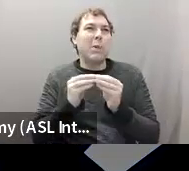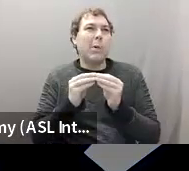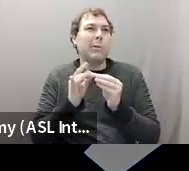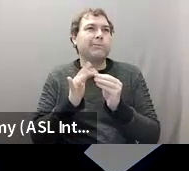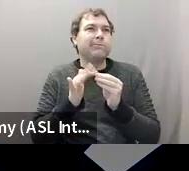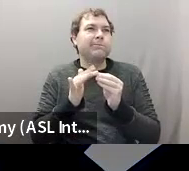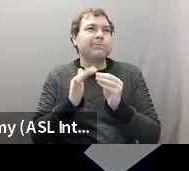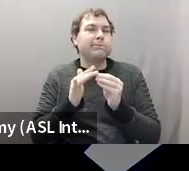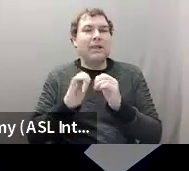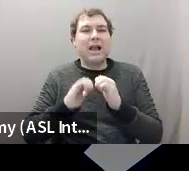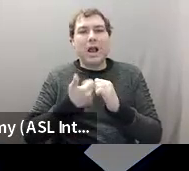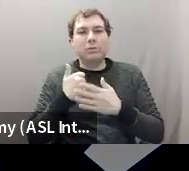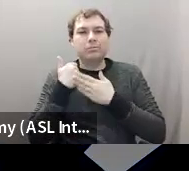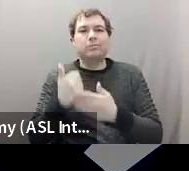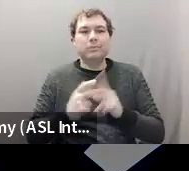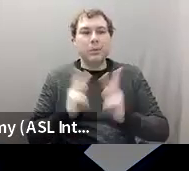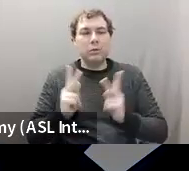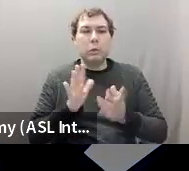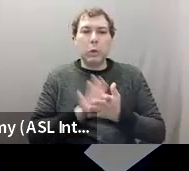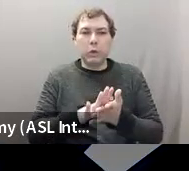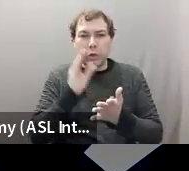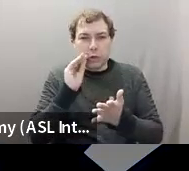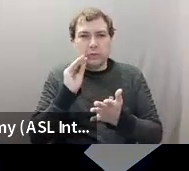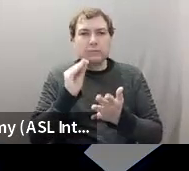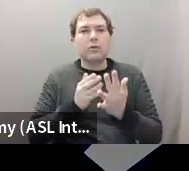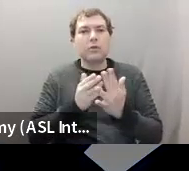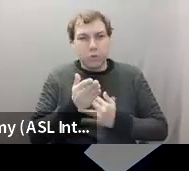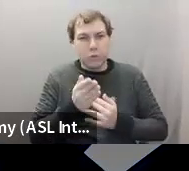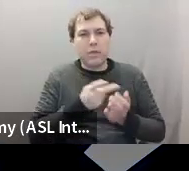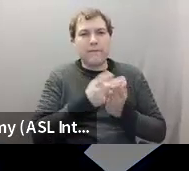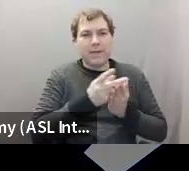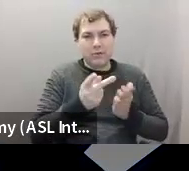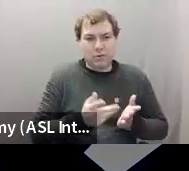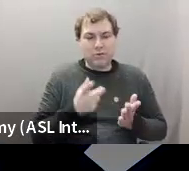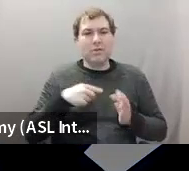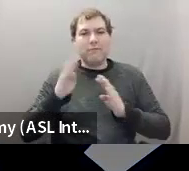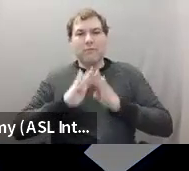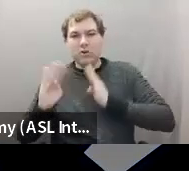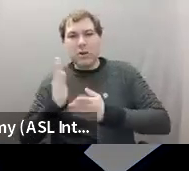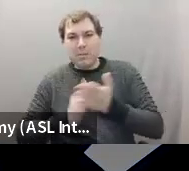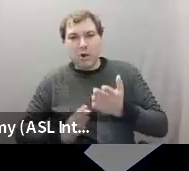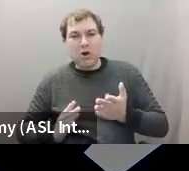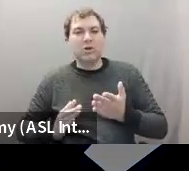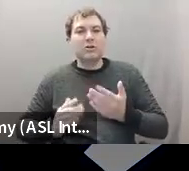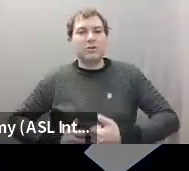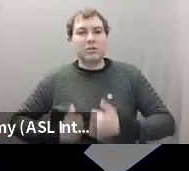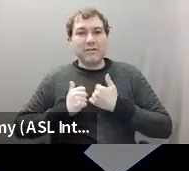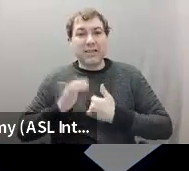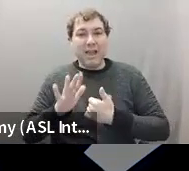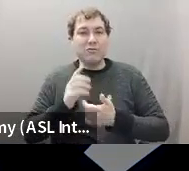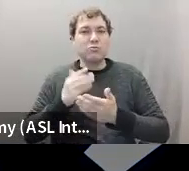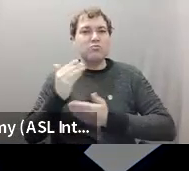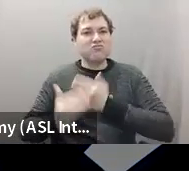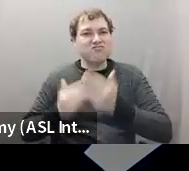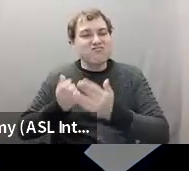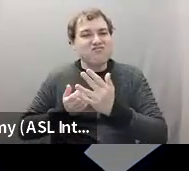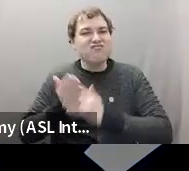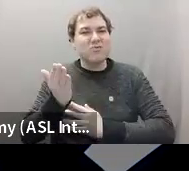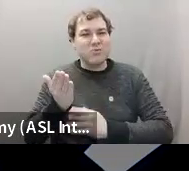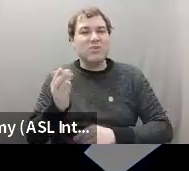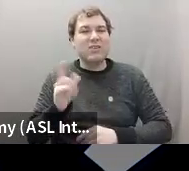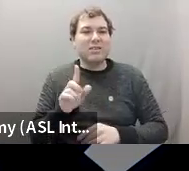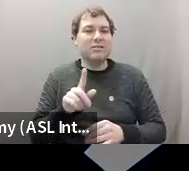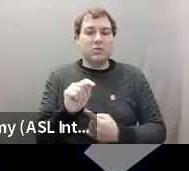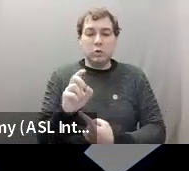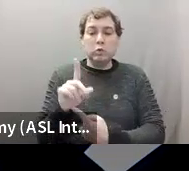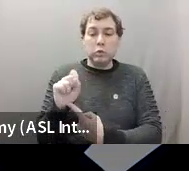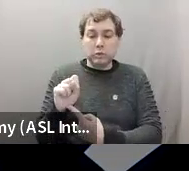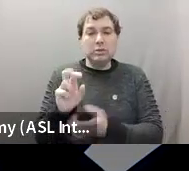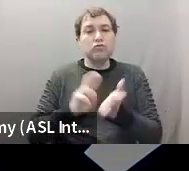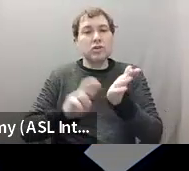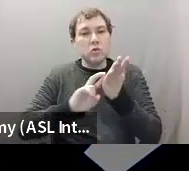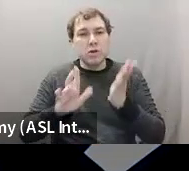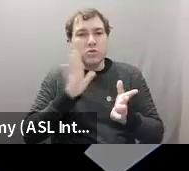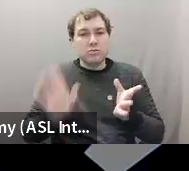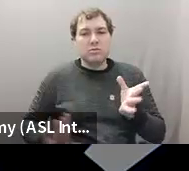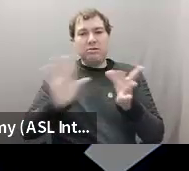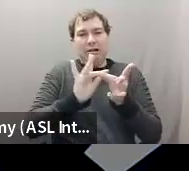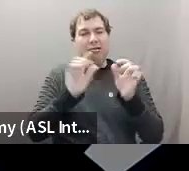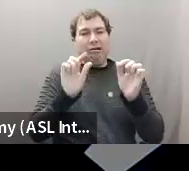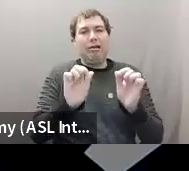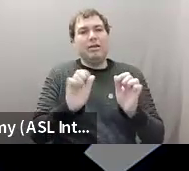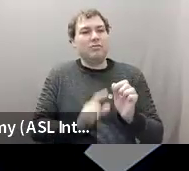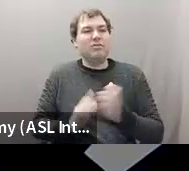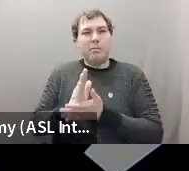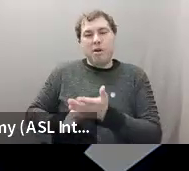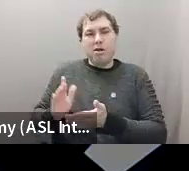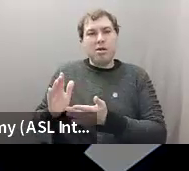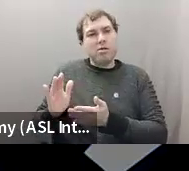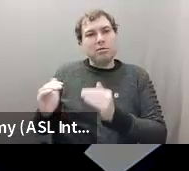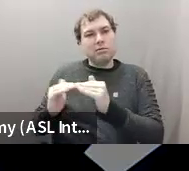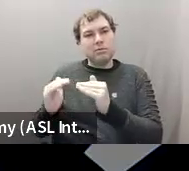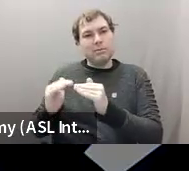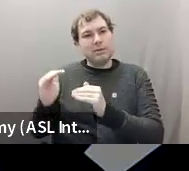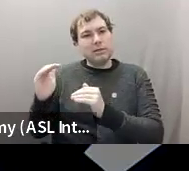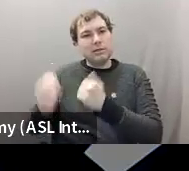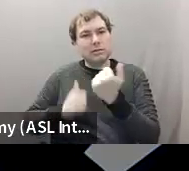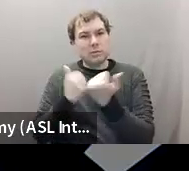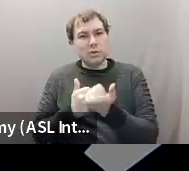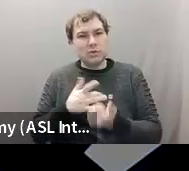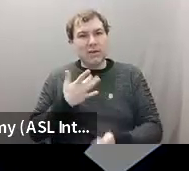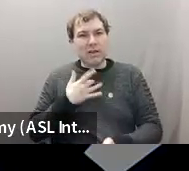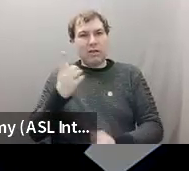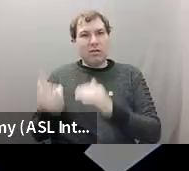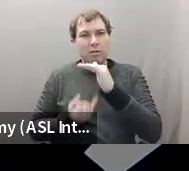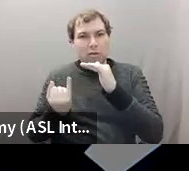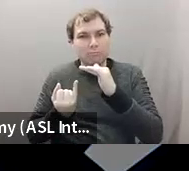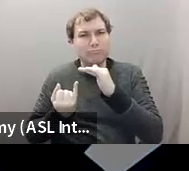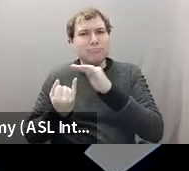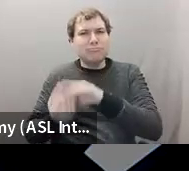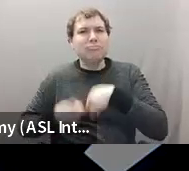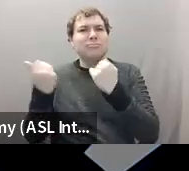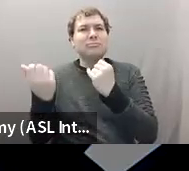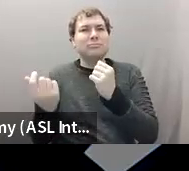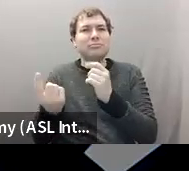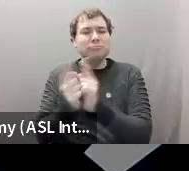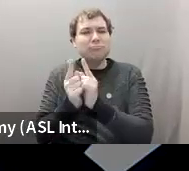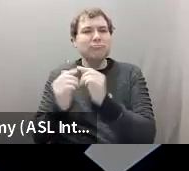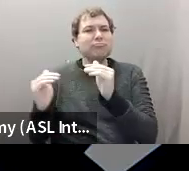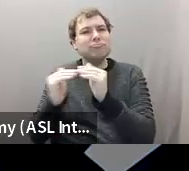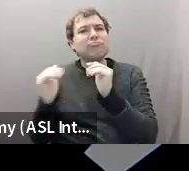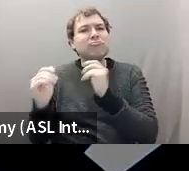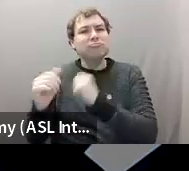Maria Cordova: how we can help people learn through that failure and how we can help people get through the frustrating parts of time parts of their lives, and then also finding those tools and resources to connect them to, and also just part of that peer support is not feeling alone right, all of us have failed. So how? How can we turn that into a success?